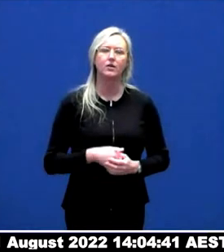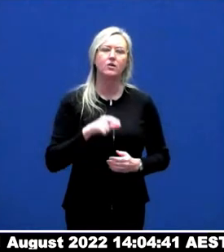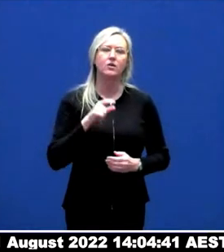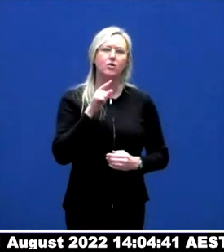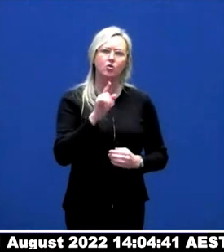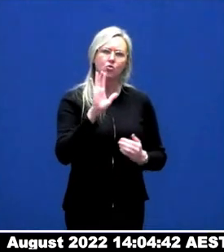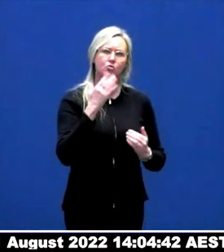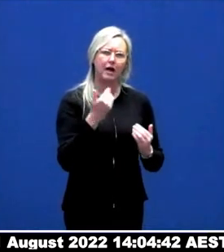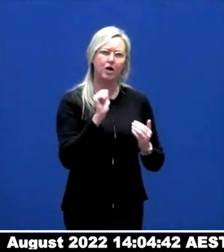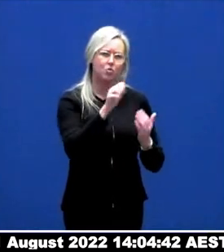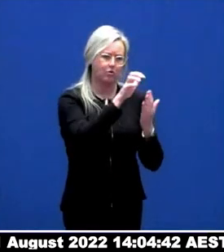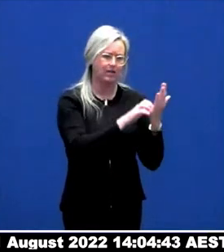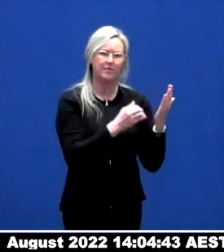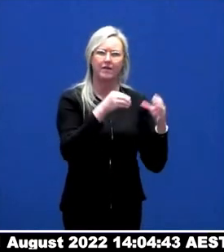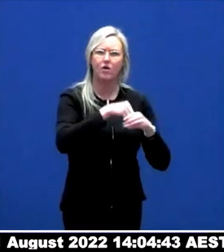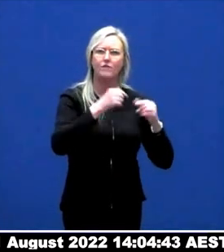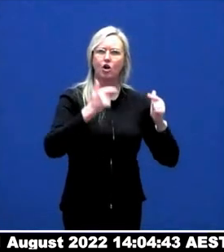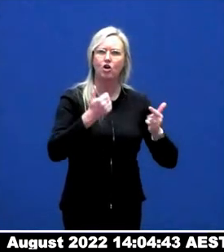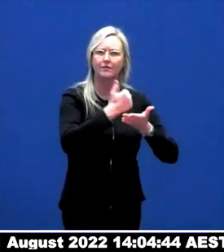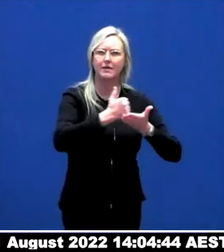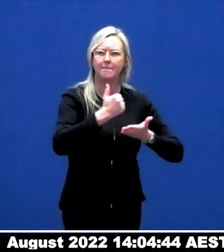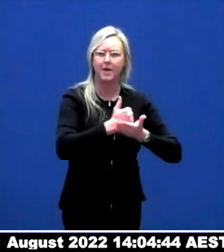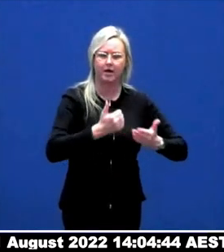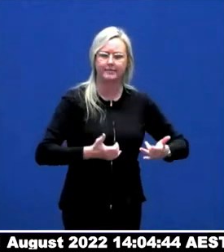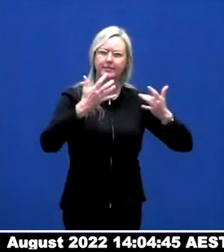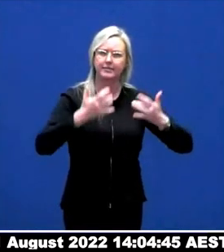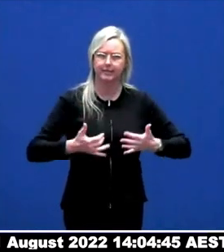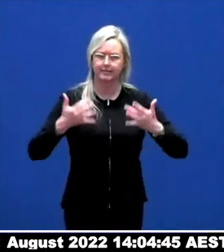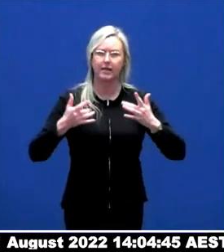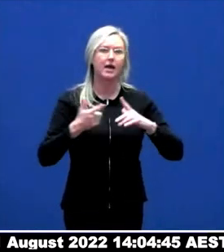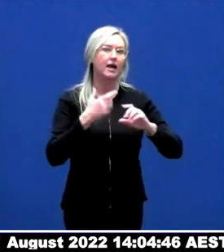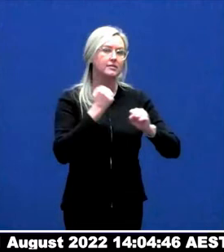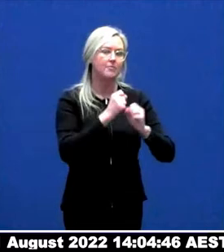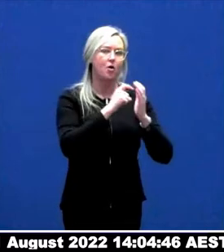and I'd like to direct your attention, if I could, to paragraph 29 of your statement.